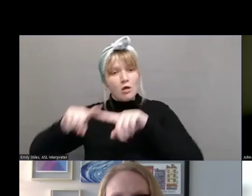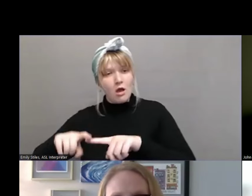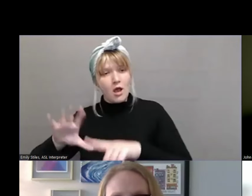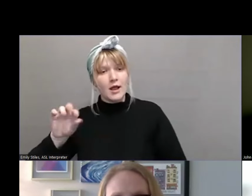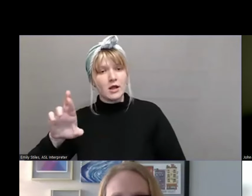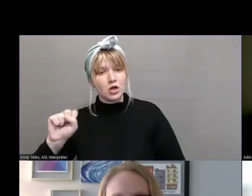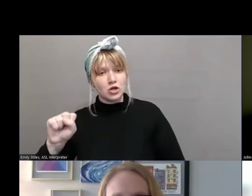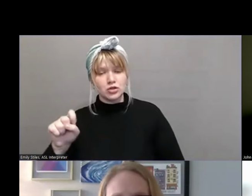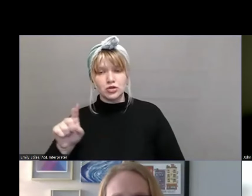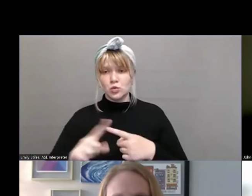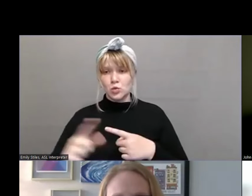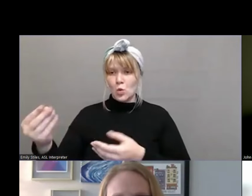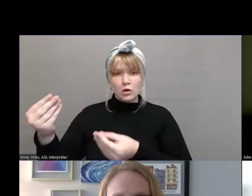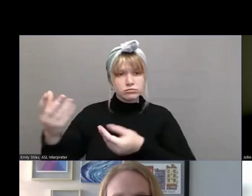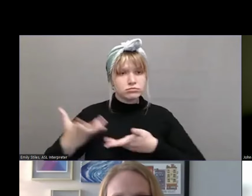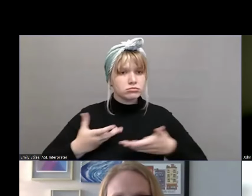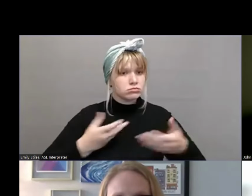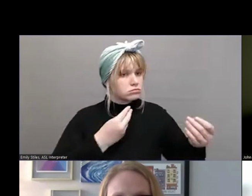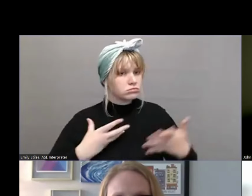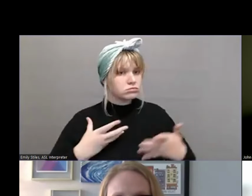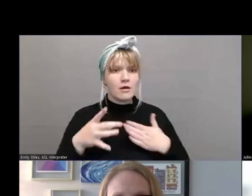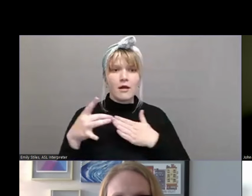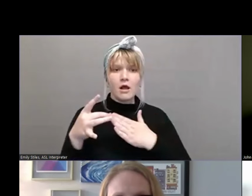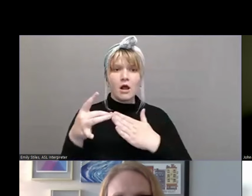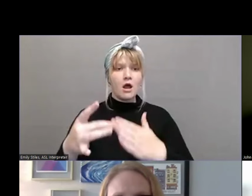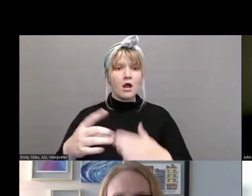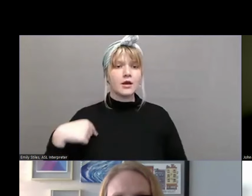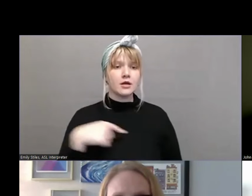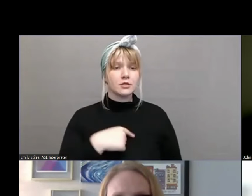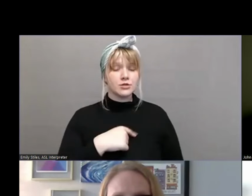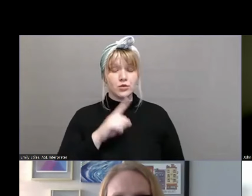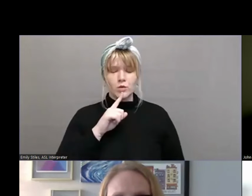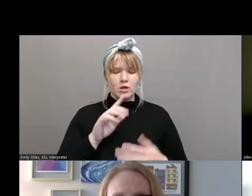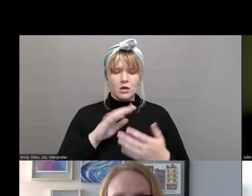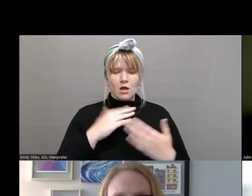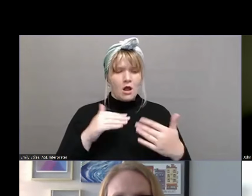And, as I mentioned, it's just turned out to be so mutually beneficial.